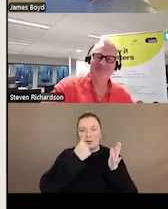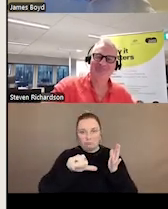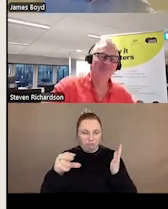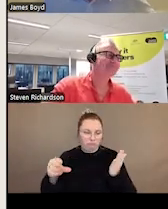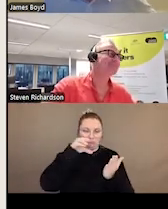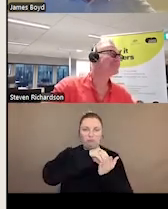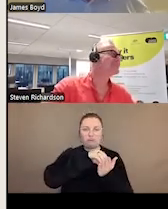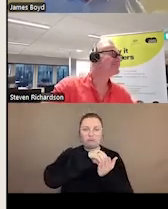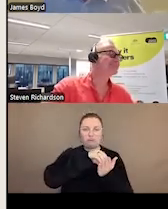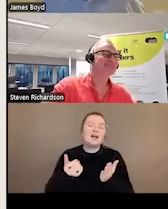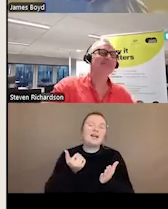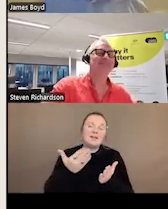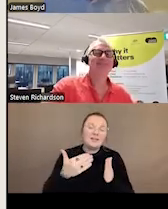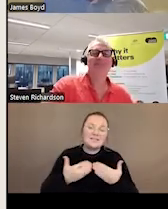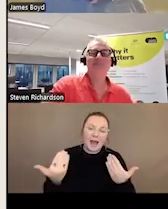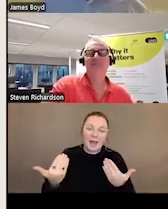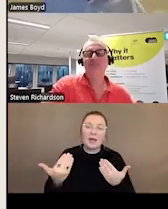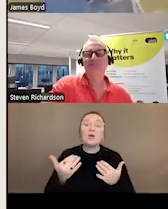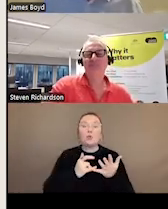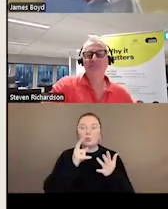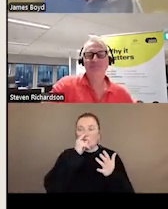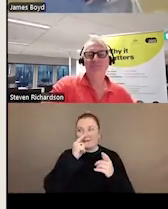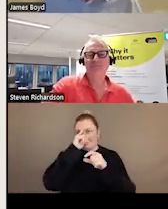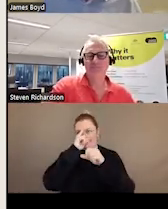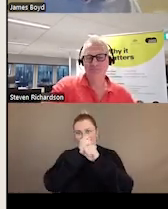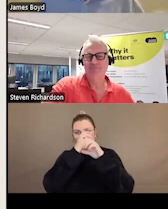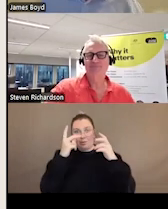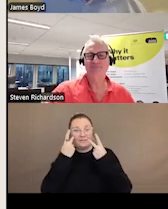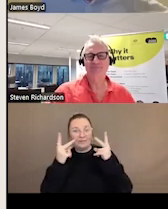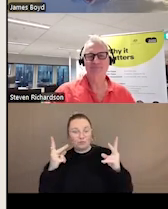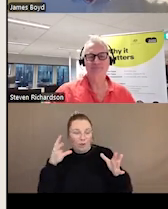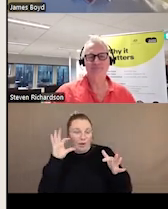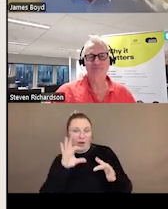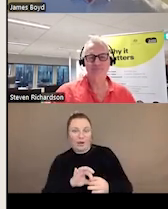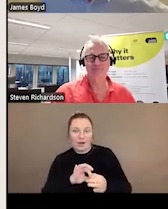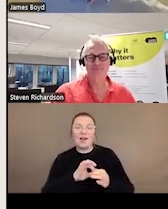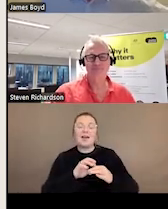which will allow you to visually and thematically connect to the national Giving Day.